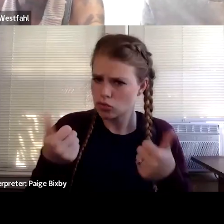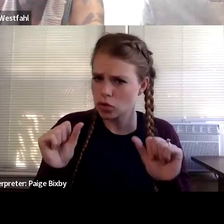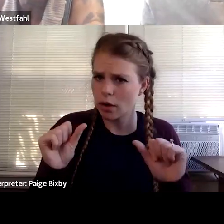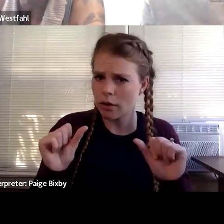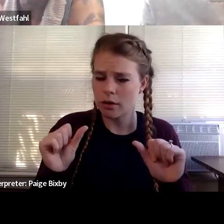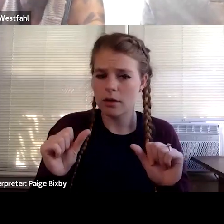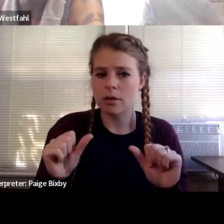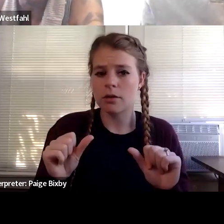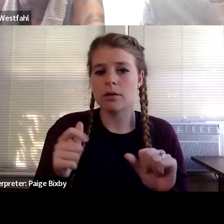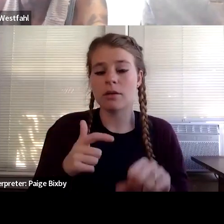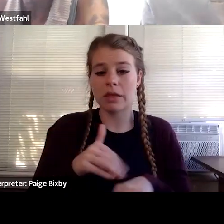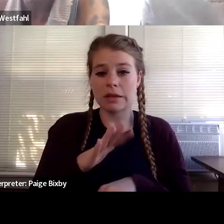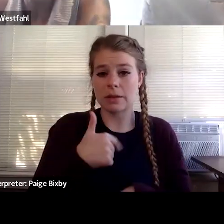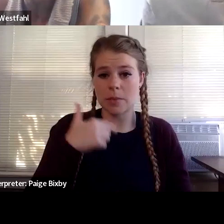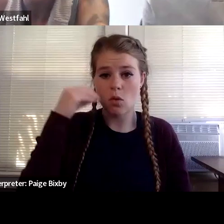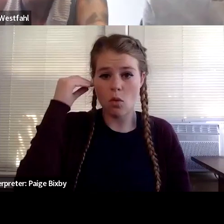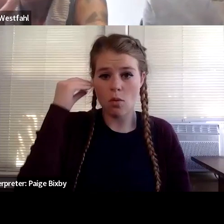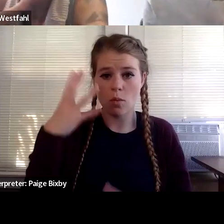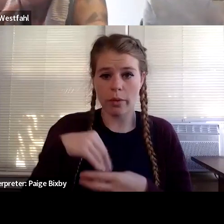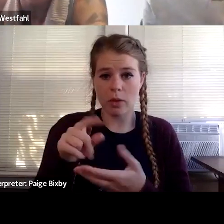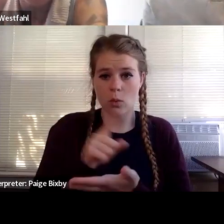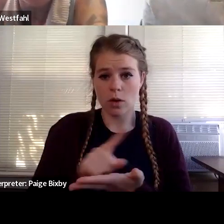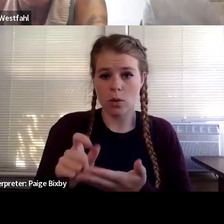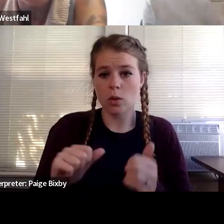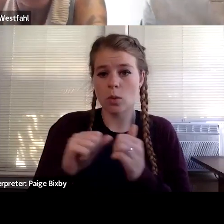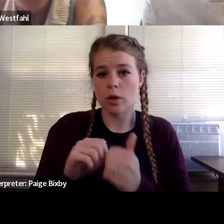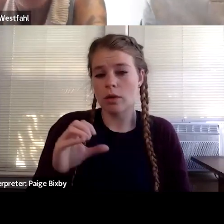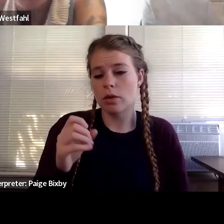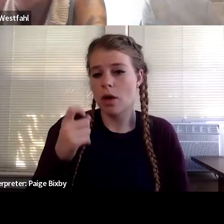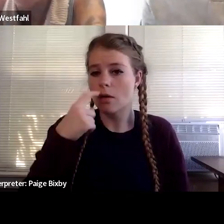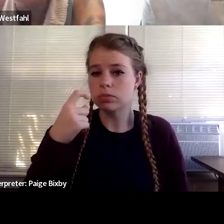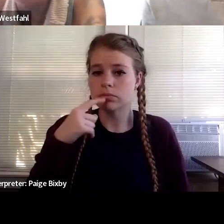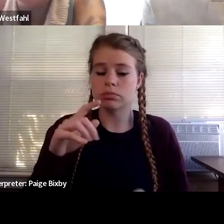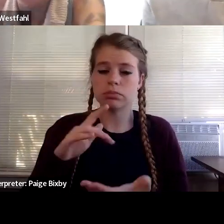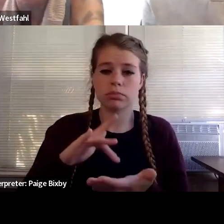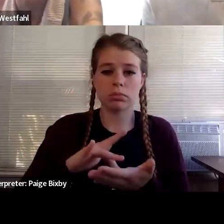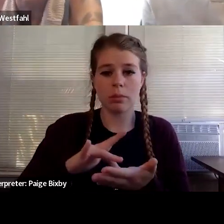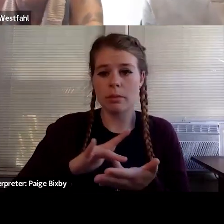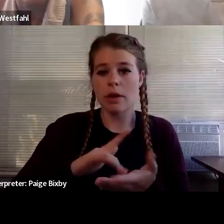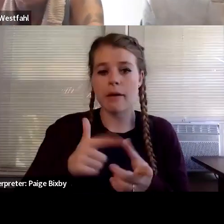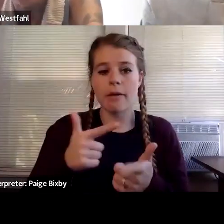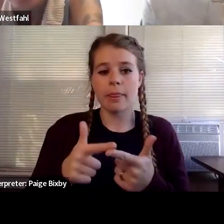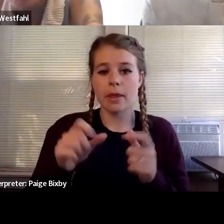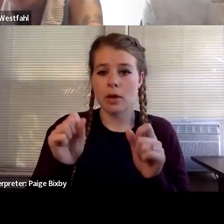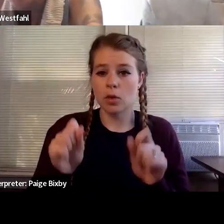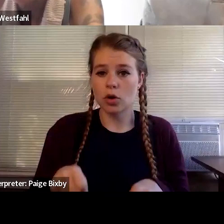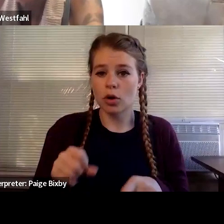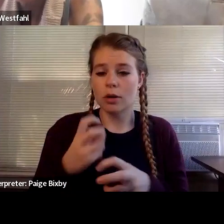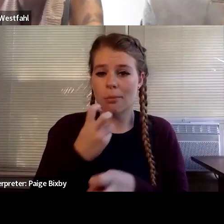they sent me home in a week with oral antibiotics and we were able to knock out a bone infection that way.